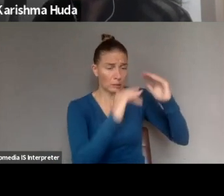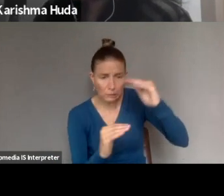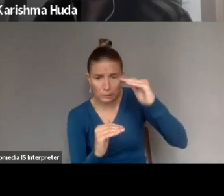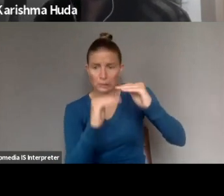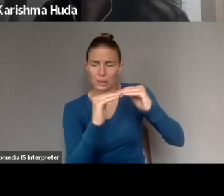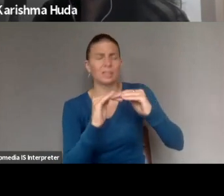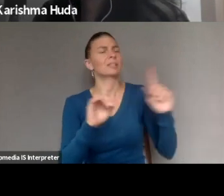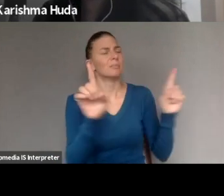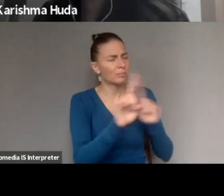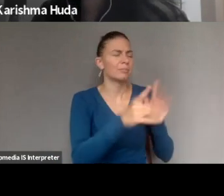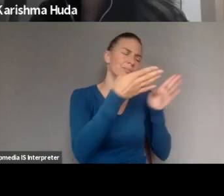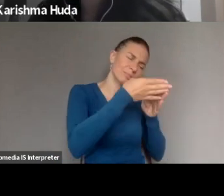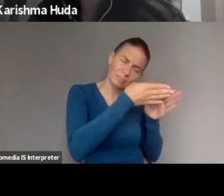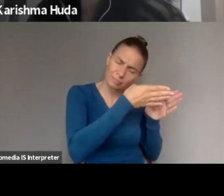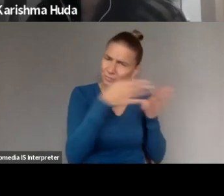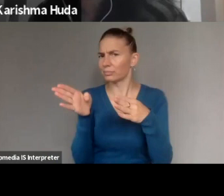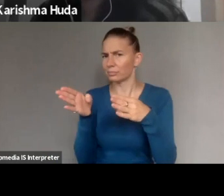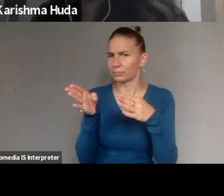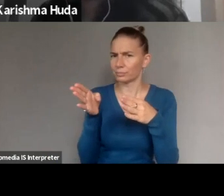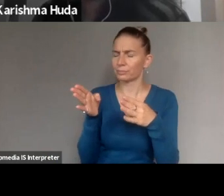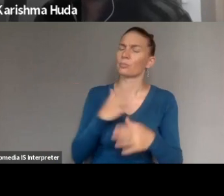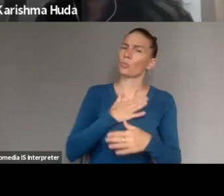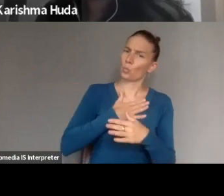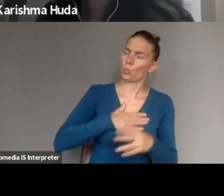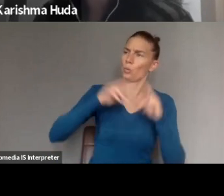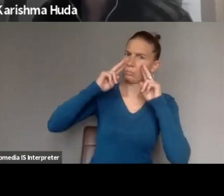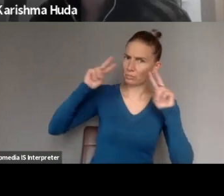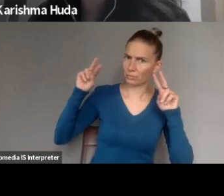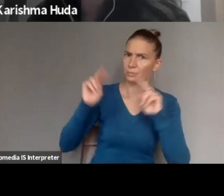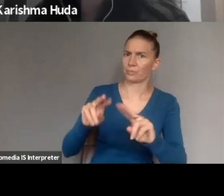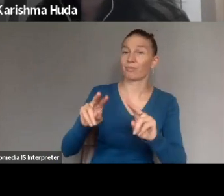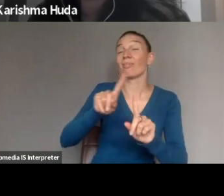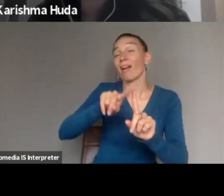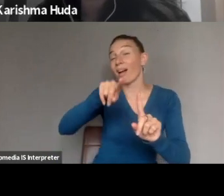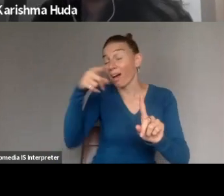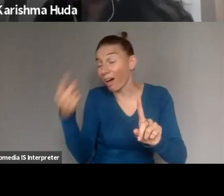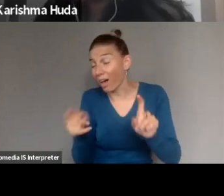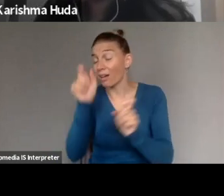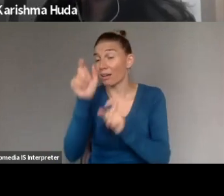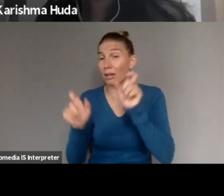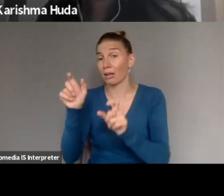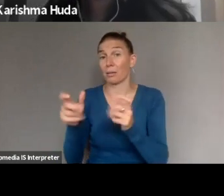And we know that many of these databases miss out on vulnerable individuals like people with disability.